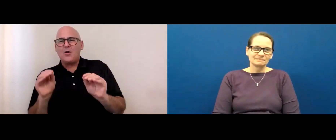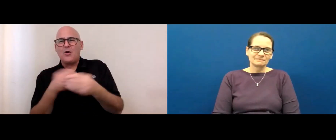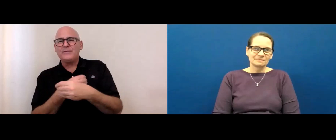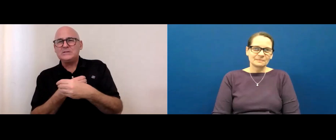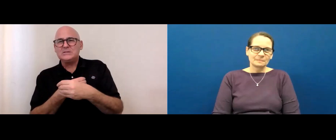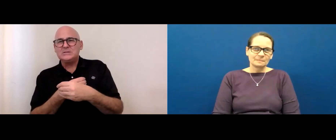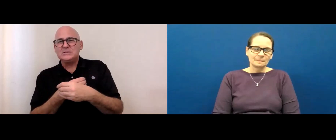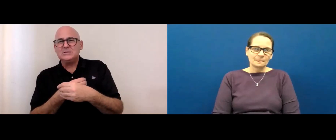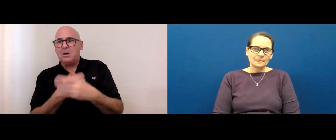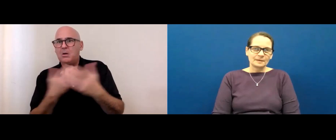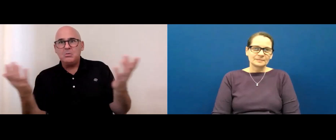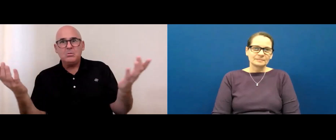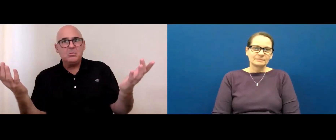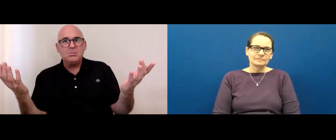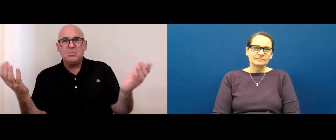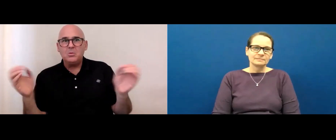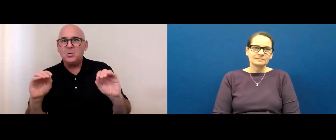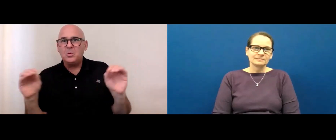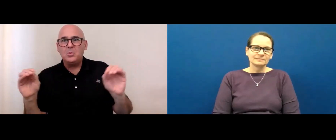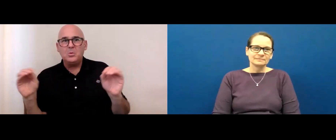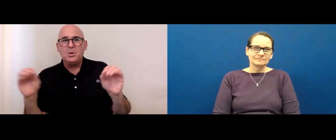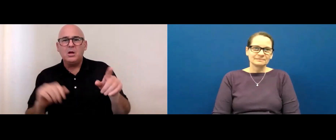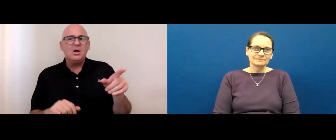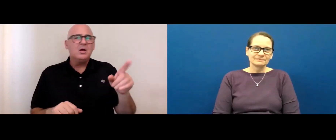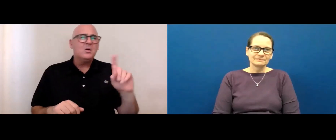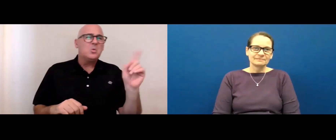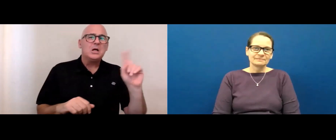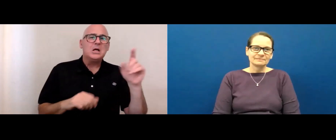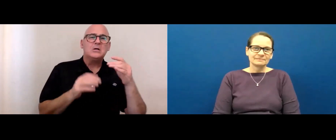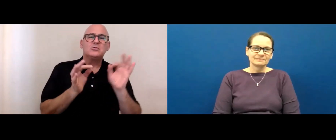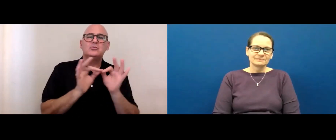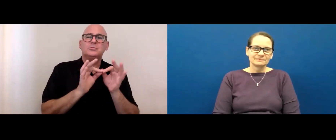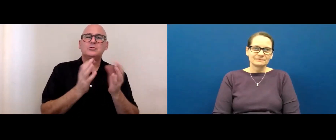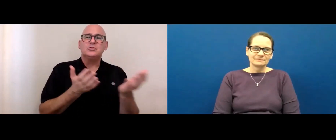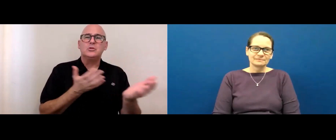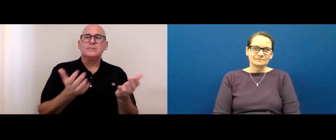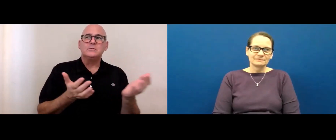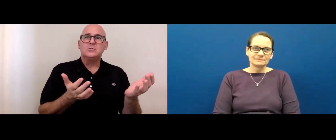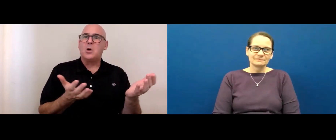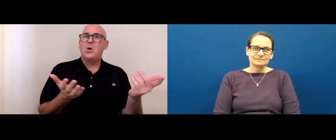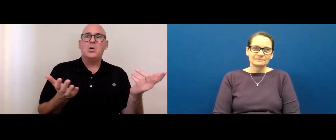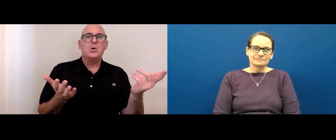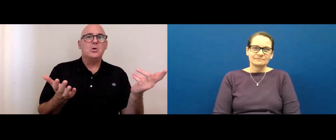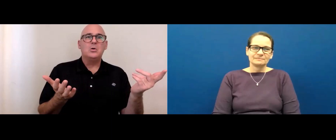and like where is the office we didn't have an office we didn't know where interpreting